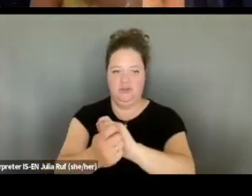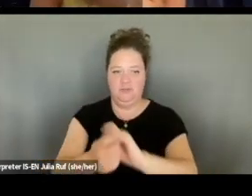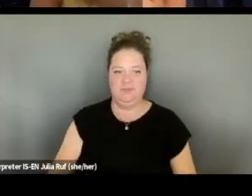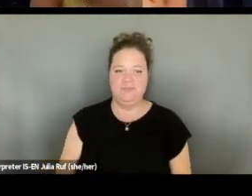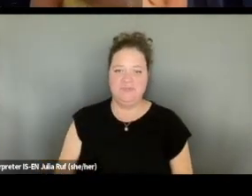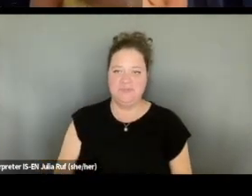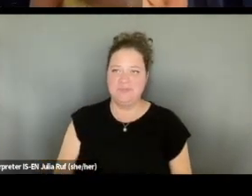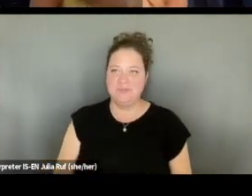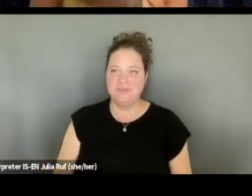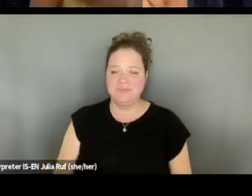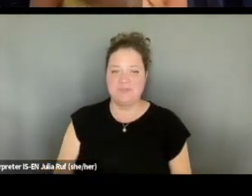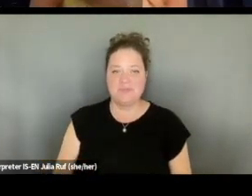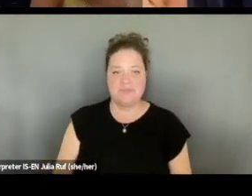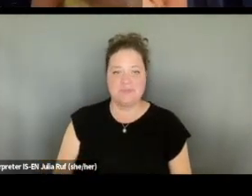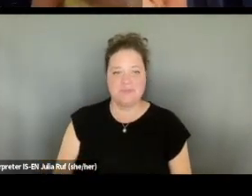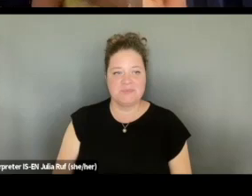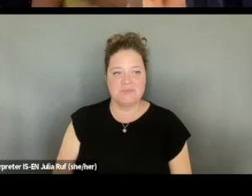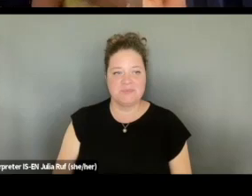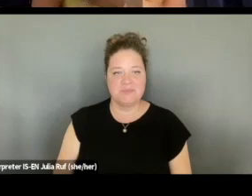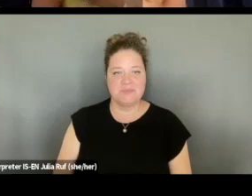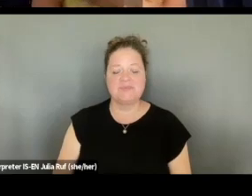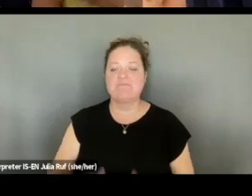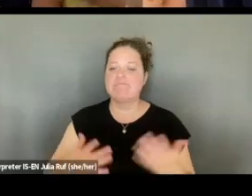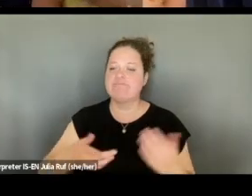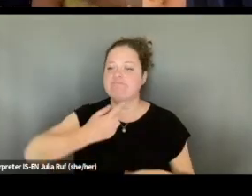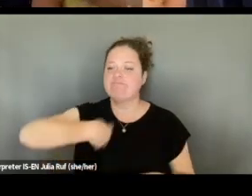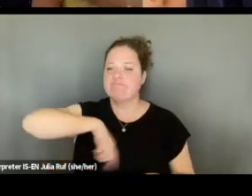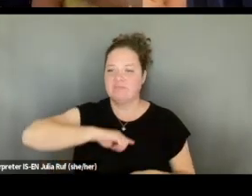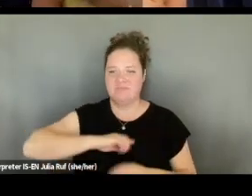We do have a very user-centered